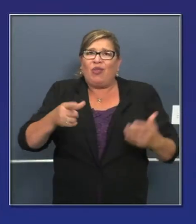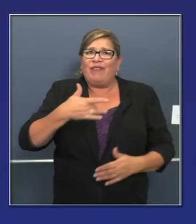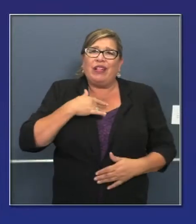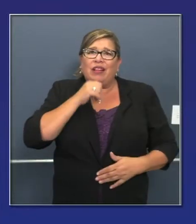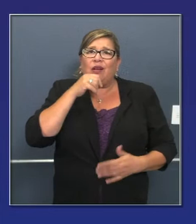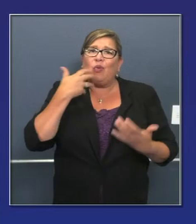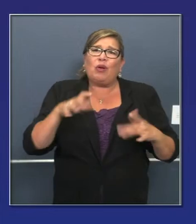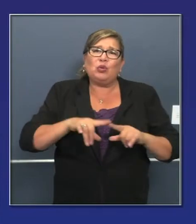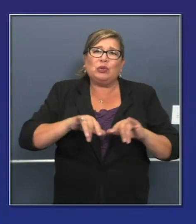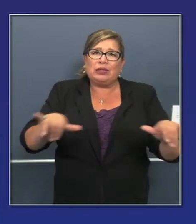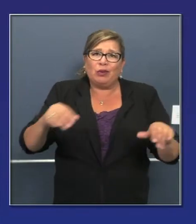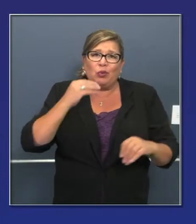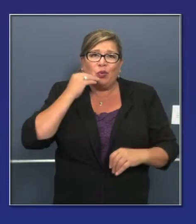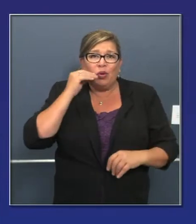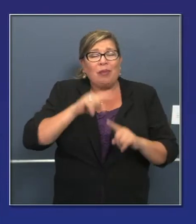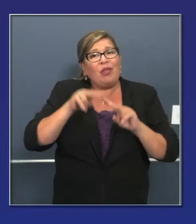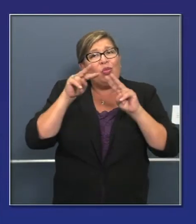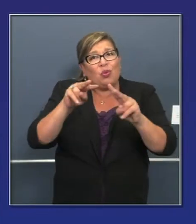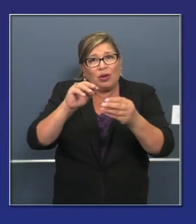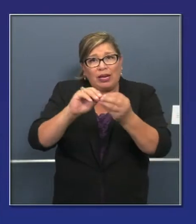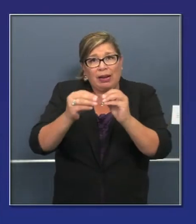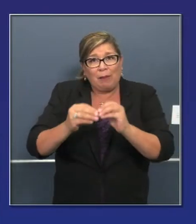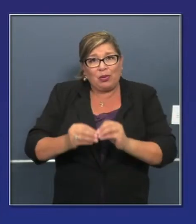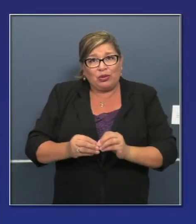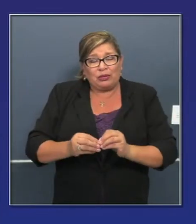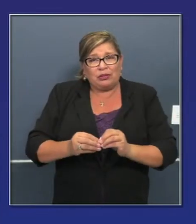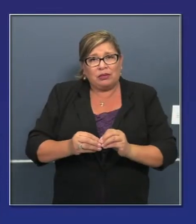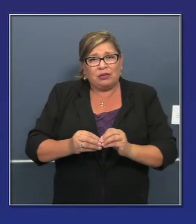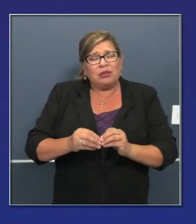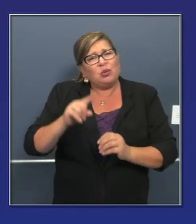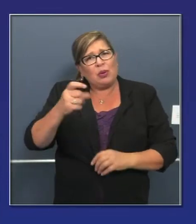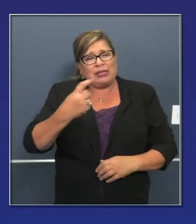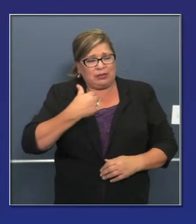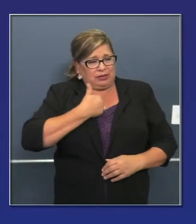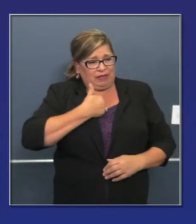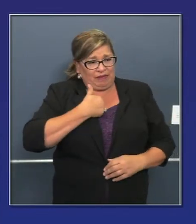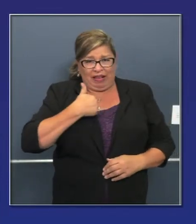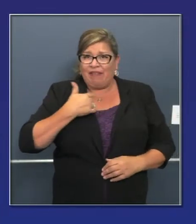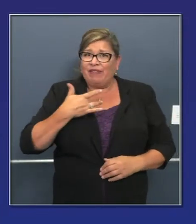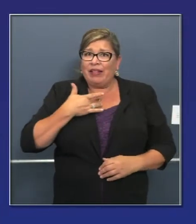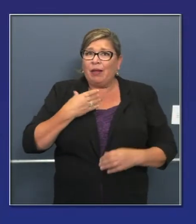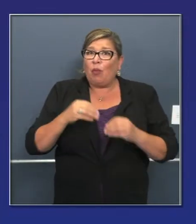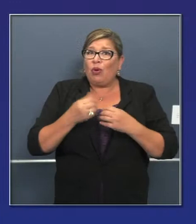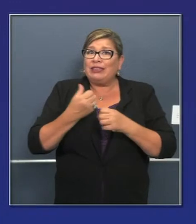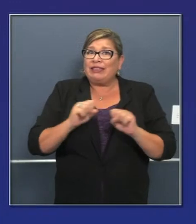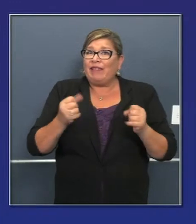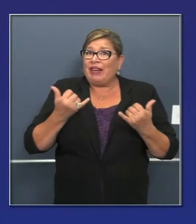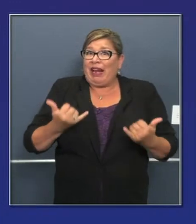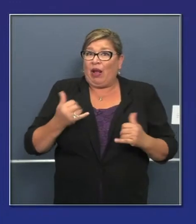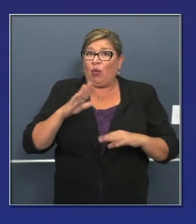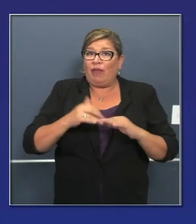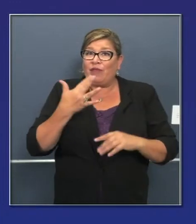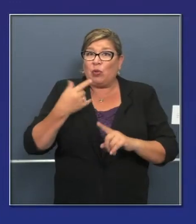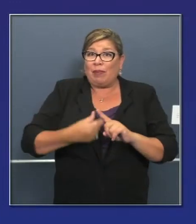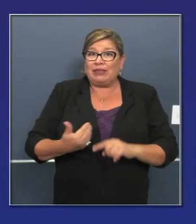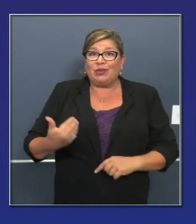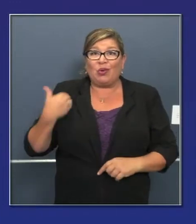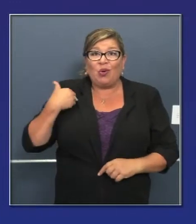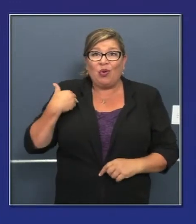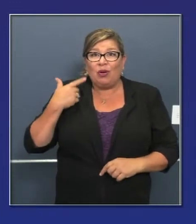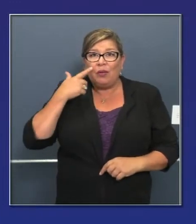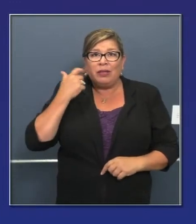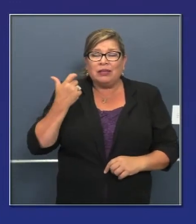safer going out today than you did a few months ago based upon an unprecedented number of people